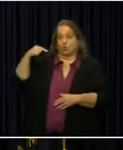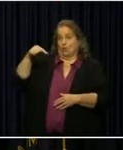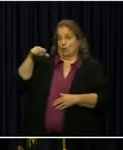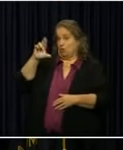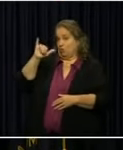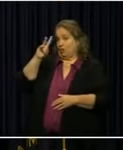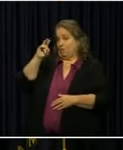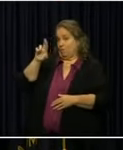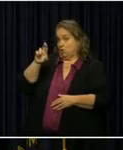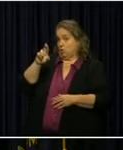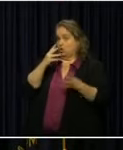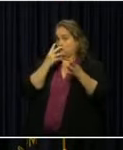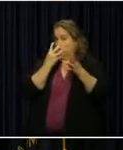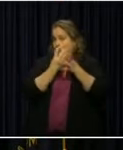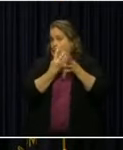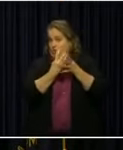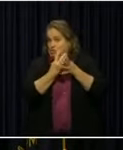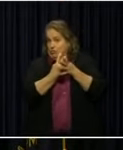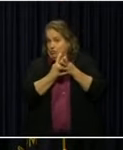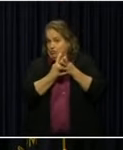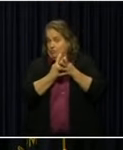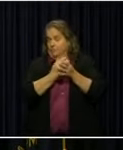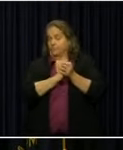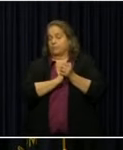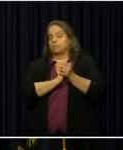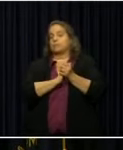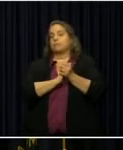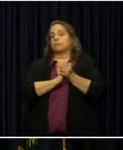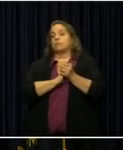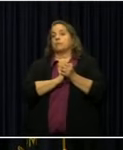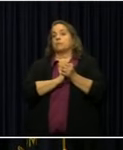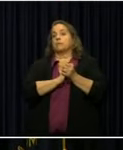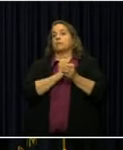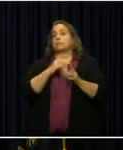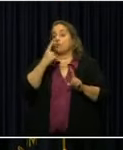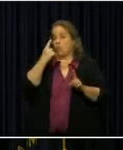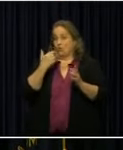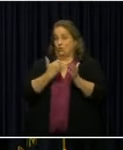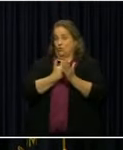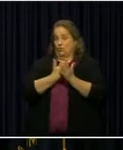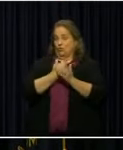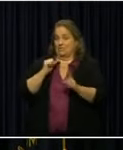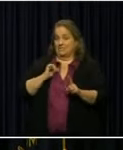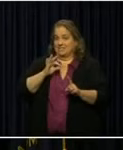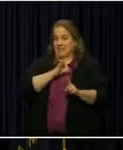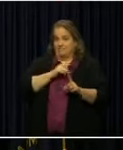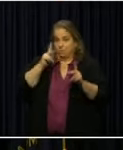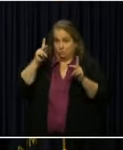50,000 OFFENDERS IN THE COMMUNITY THROUGH PROBATION AND PAROLE. KENTUCKY DEPARTMENT OF